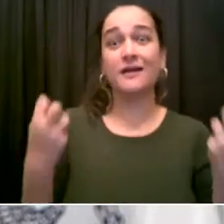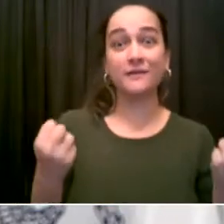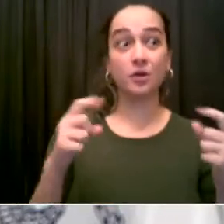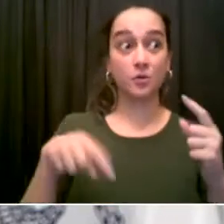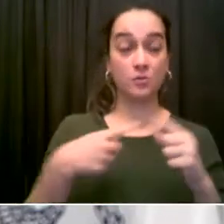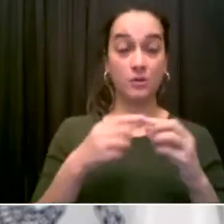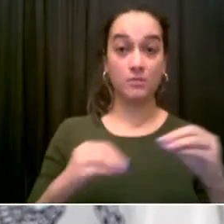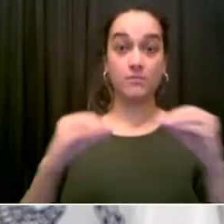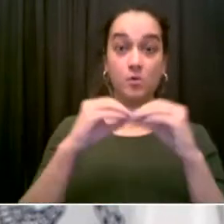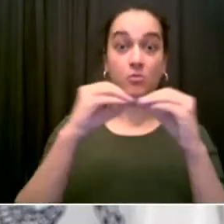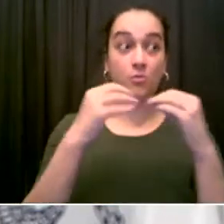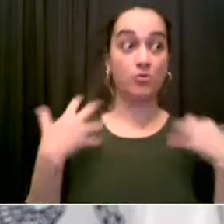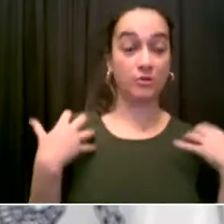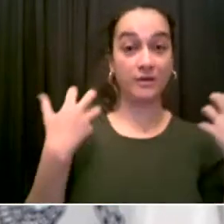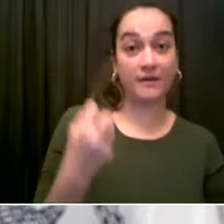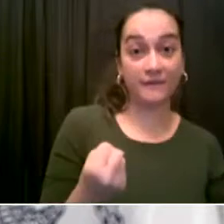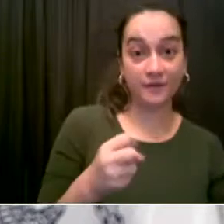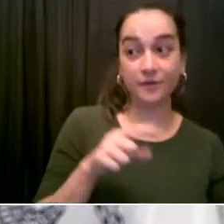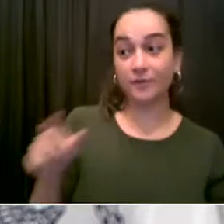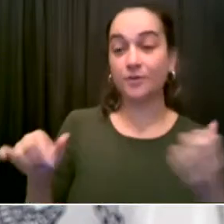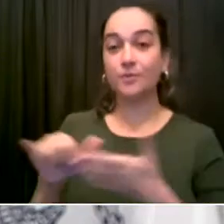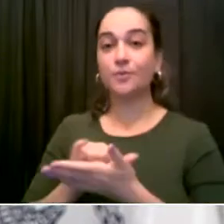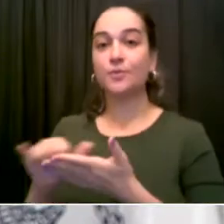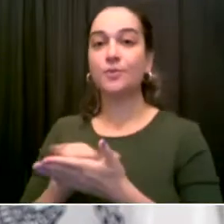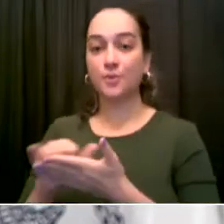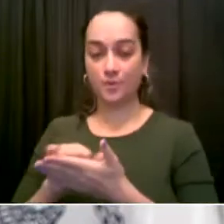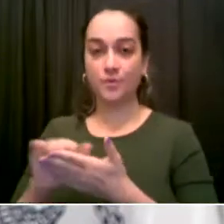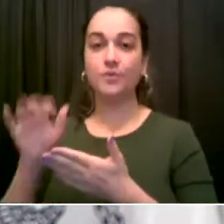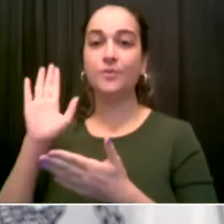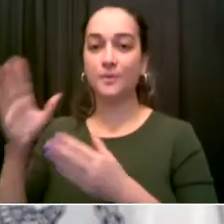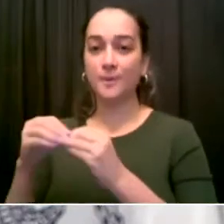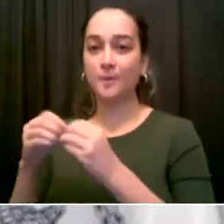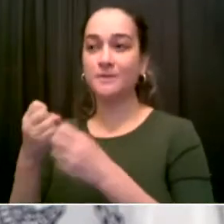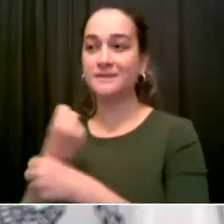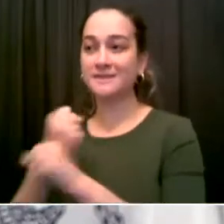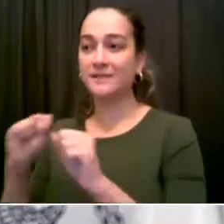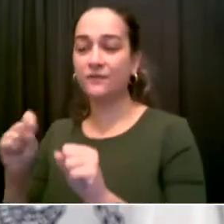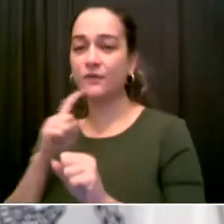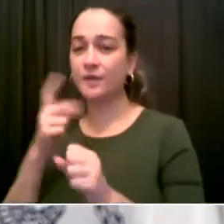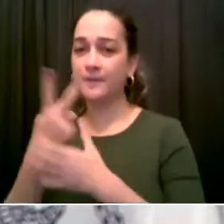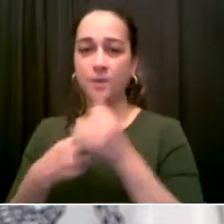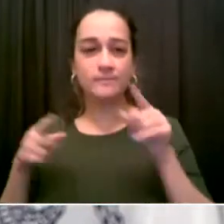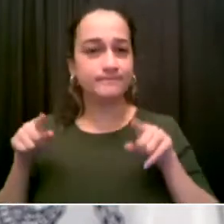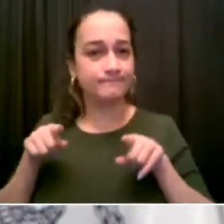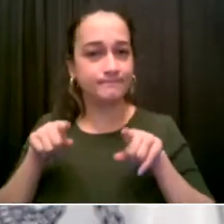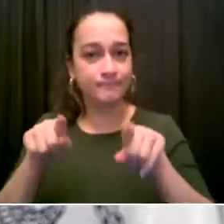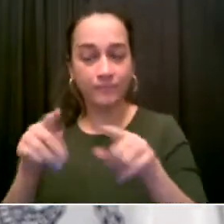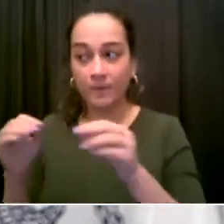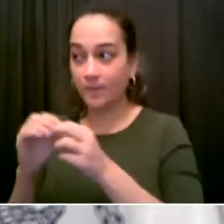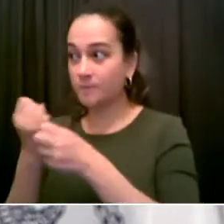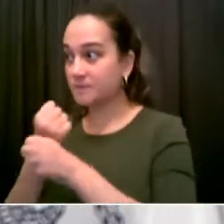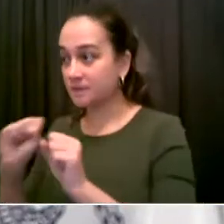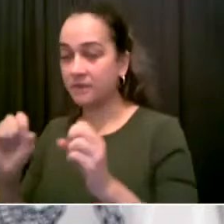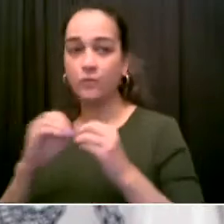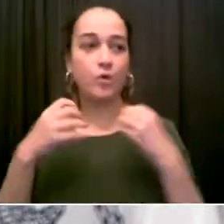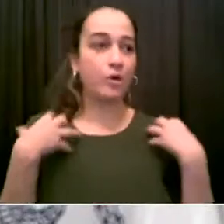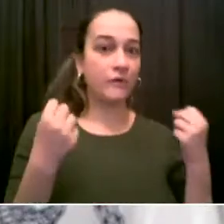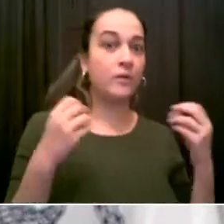SAFETY EQUALS RECOVERY. SO, RECOVERY, NO E ONIS MISSNGI. THERE ARE MORE